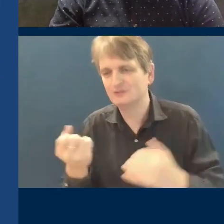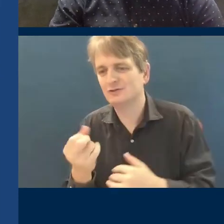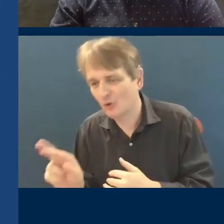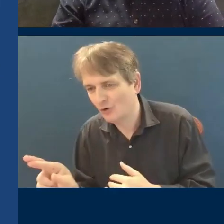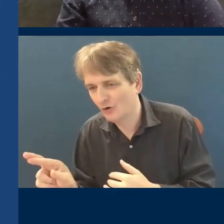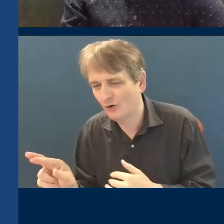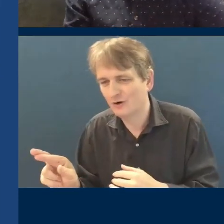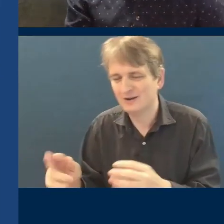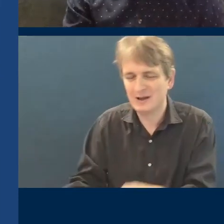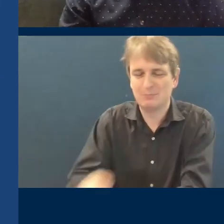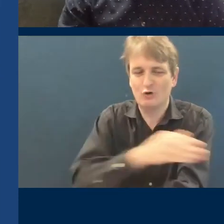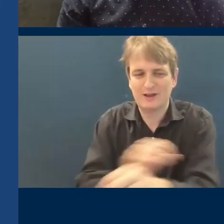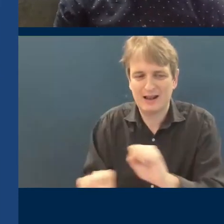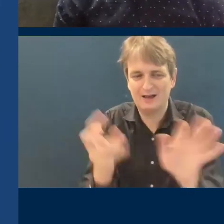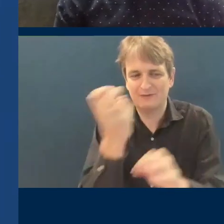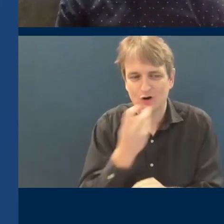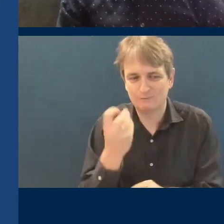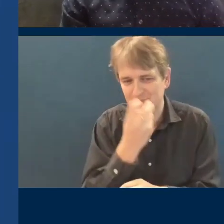You know, there are ones that just pick up environmental noise